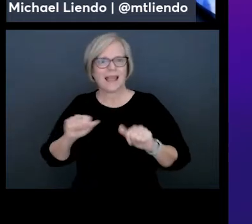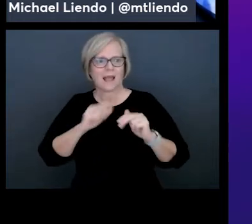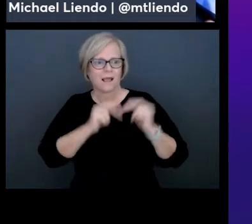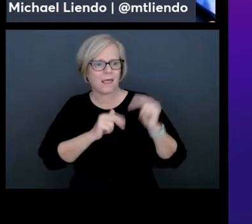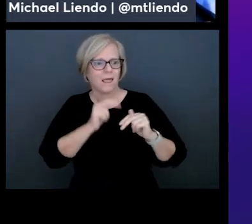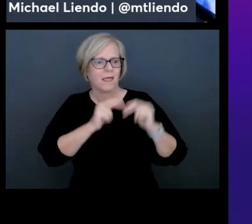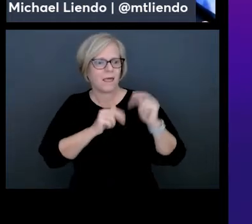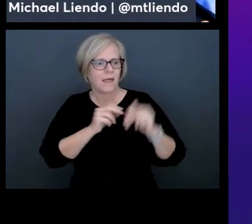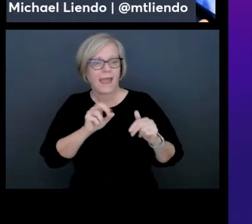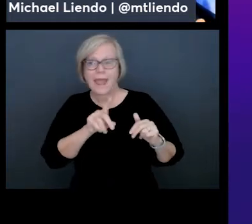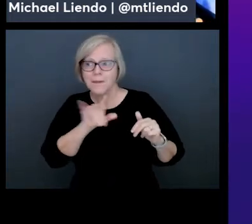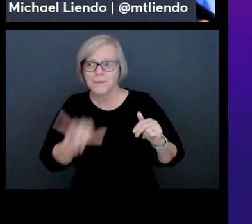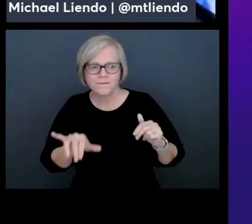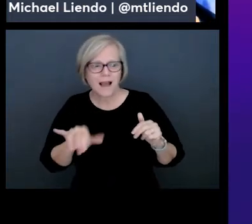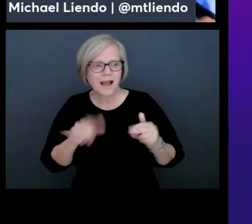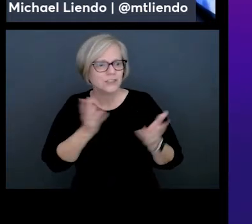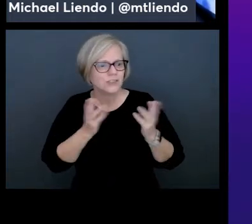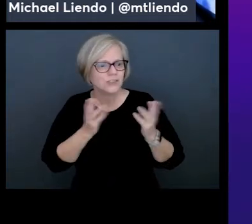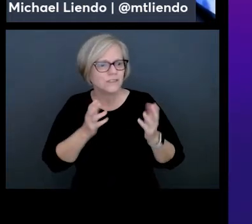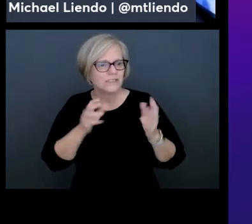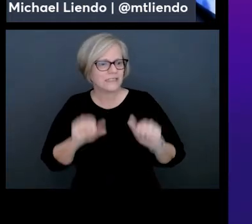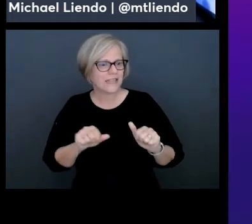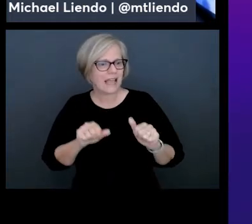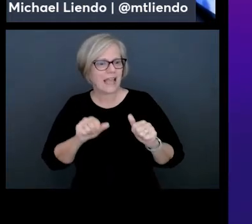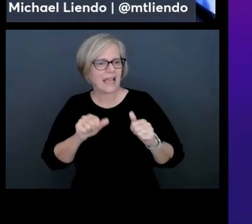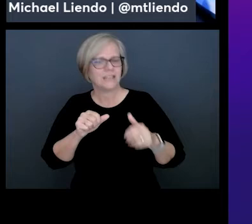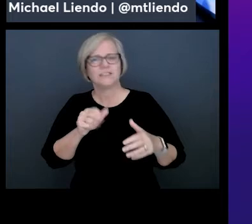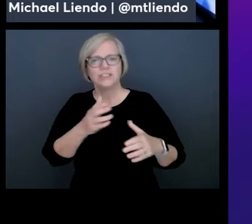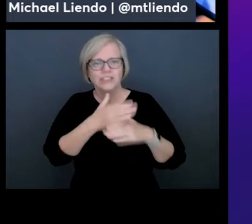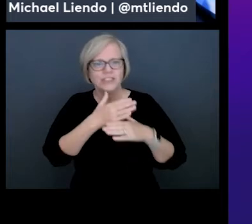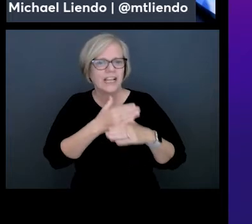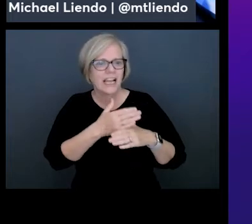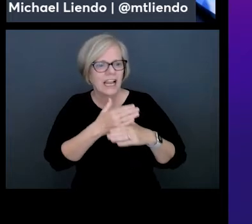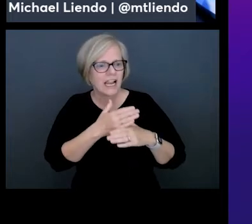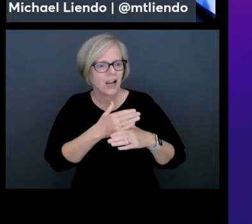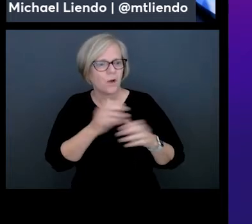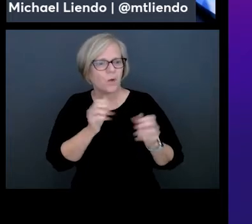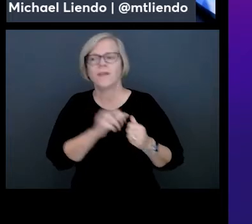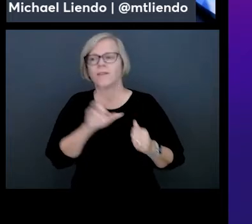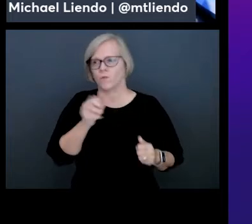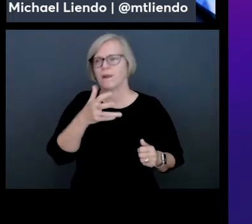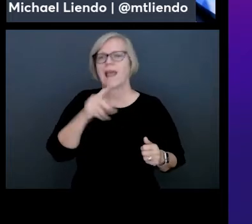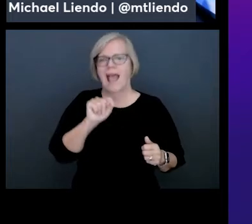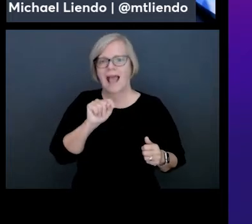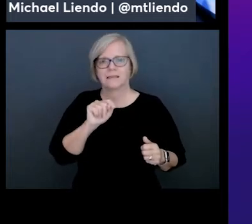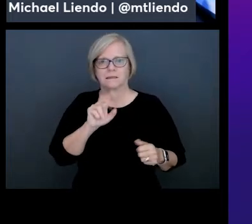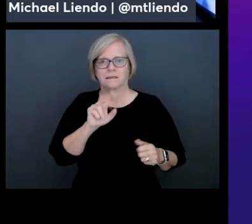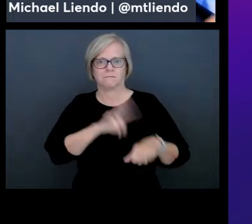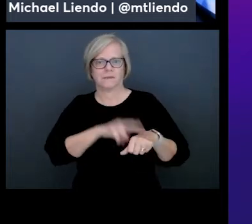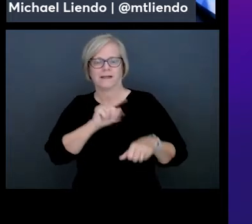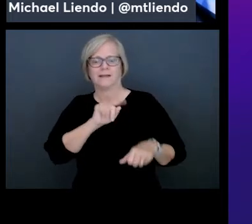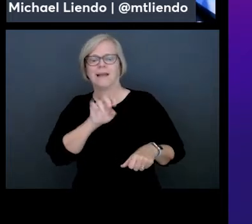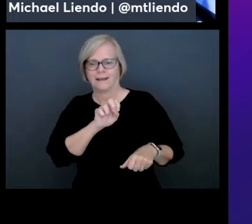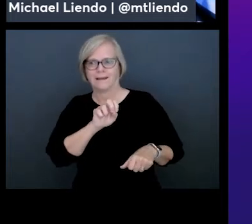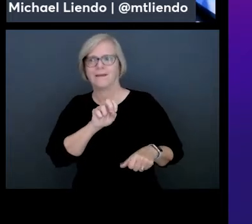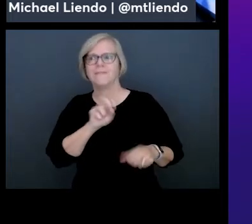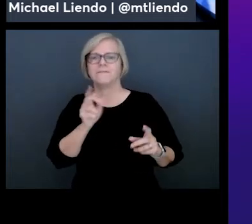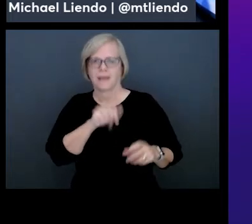you can share that, and in this case, I'm sharing it with a React Native application. Same back end, different front ends.